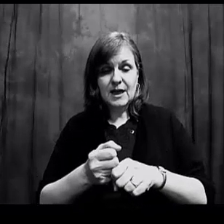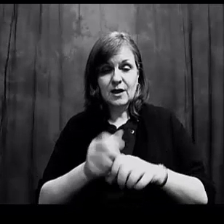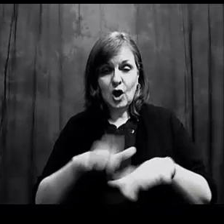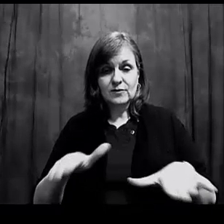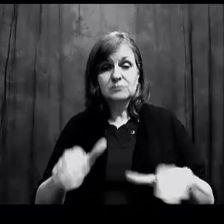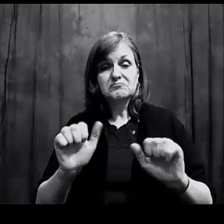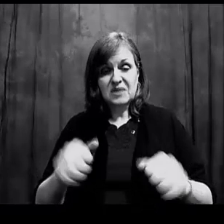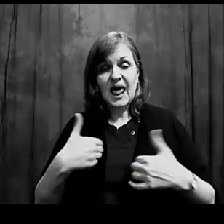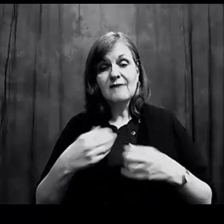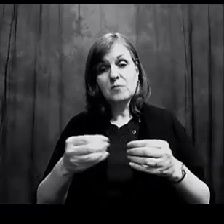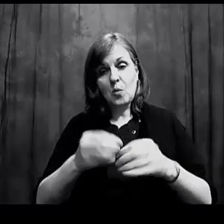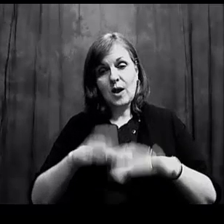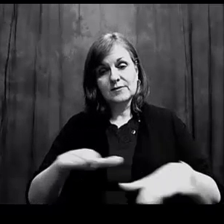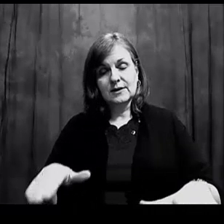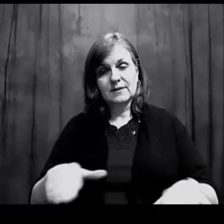others produce offspring